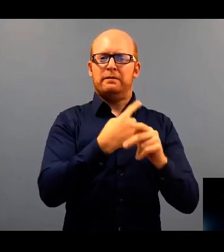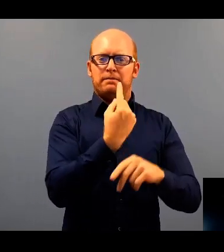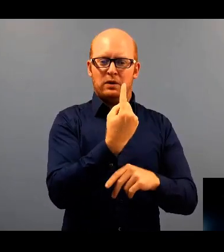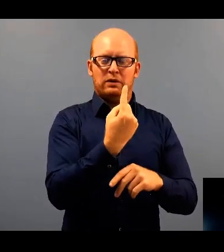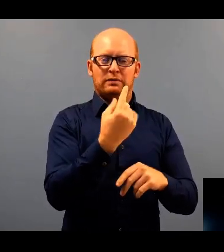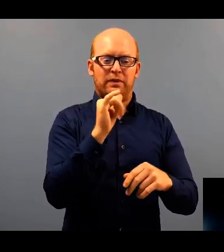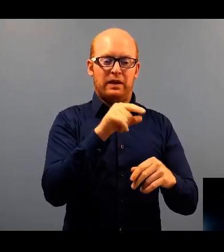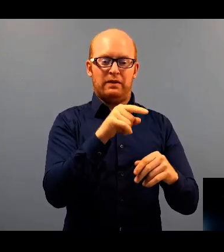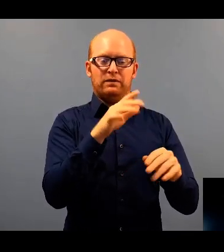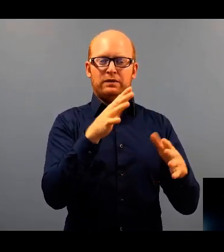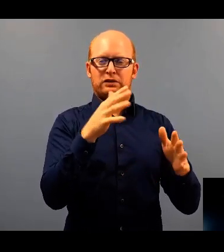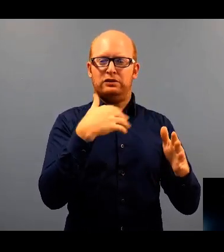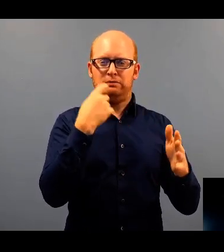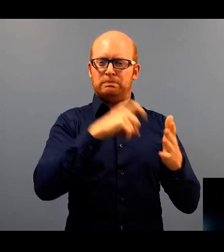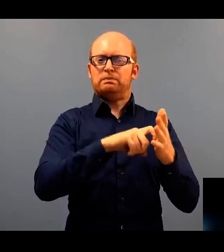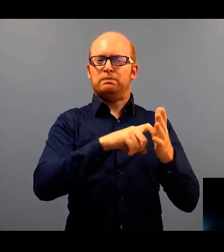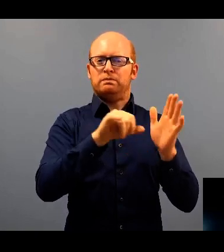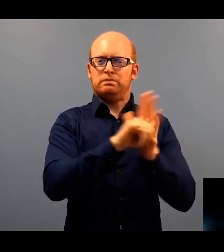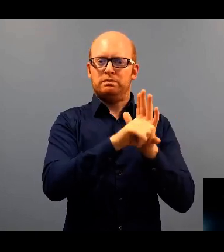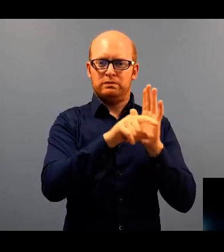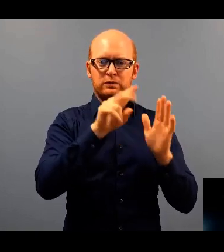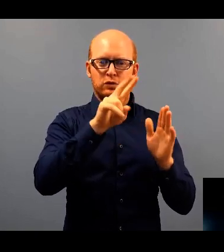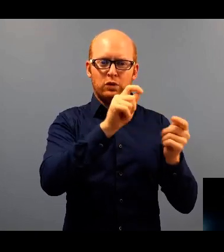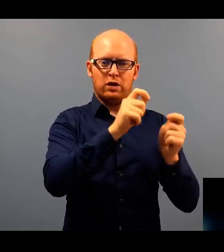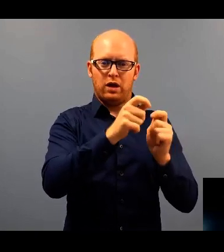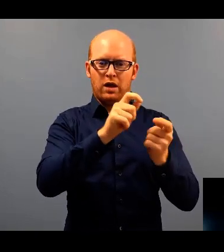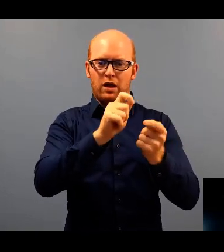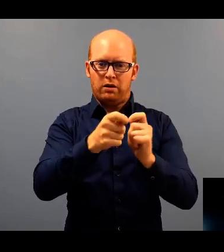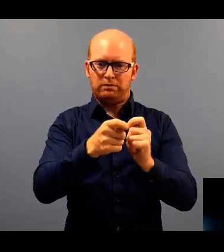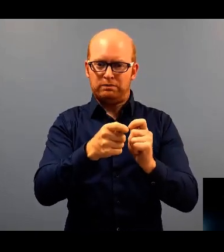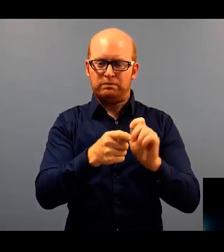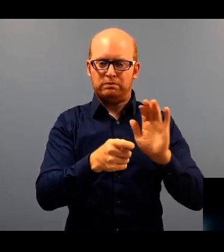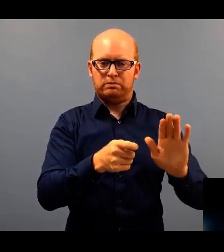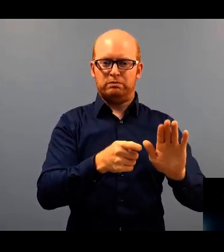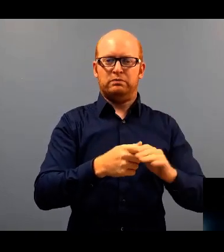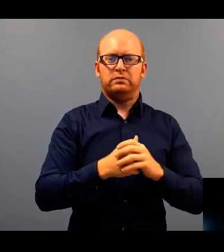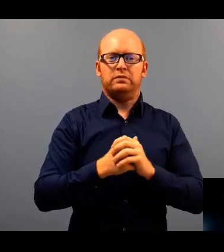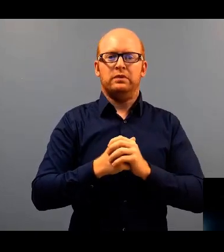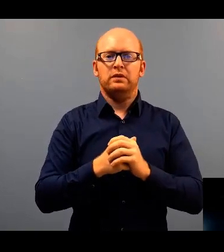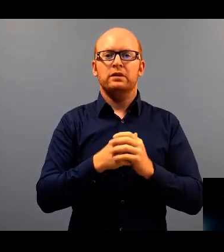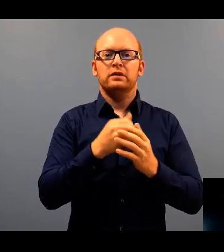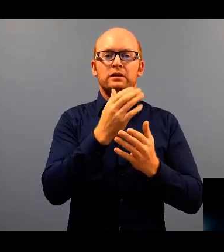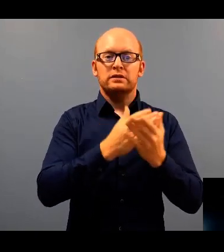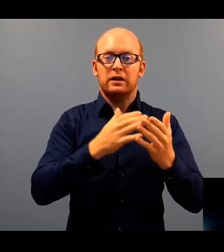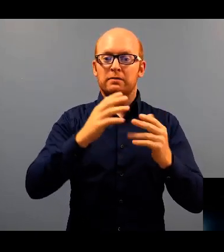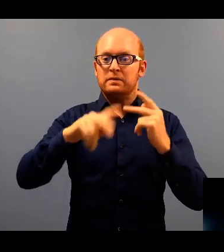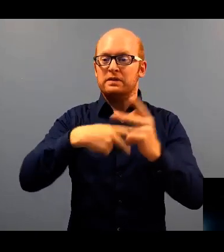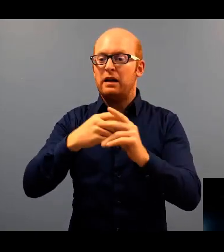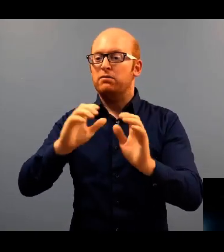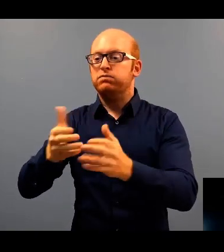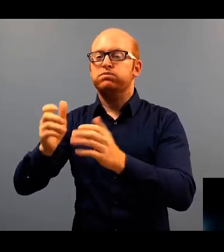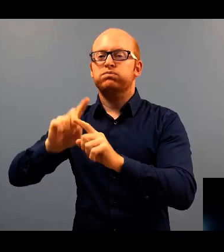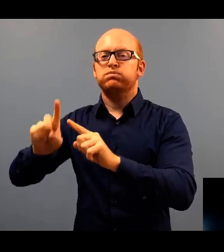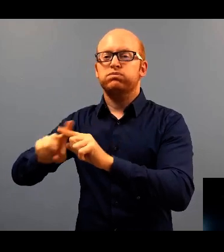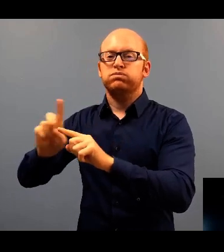type 1 will have two mutations identified in the myosin VIIa gene. Some subtypes of Usher syndrome are